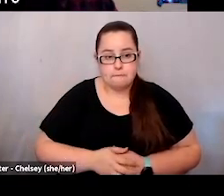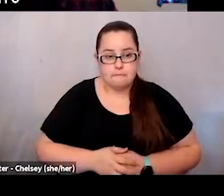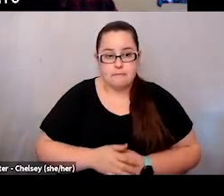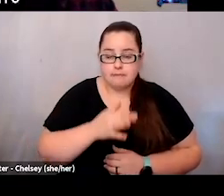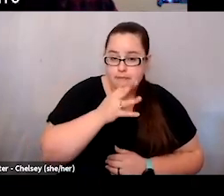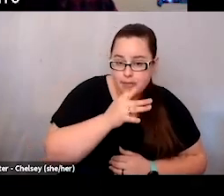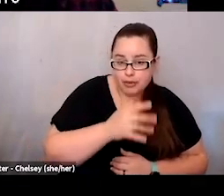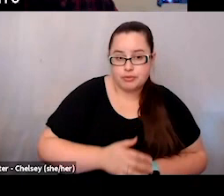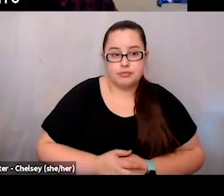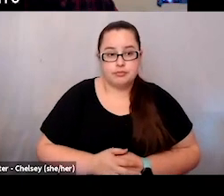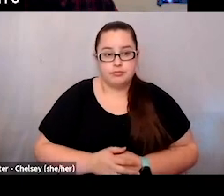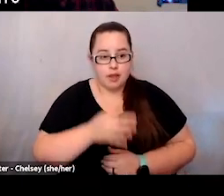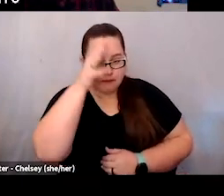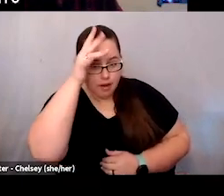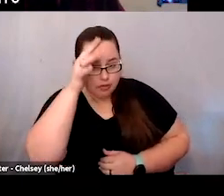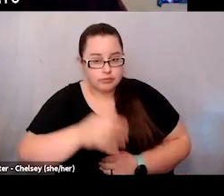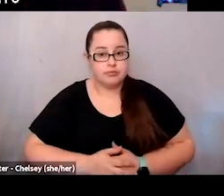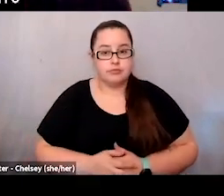Hiawatha, and Jim Thorpe.